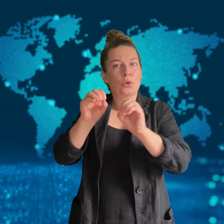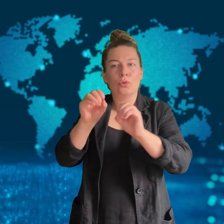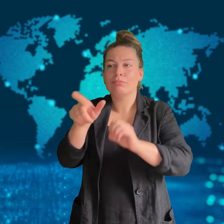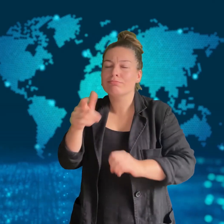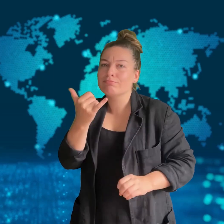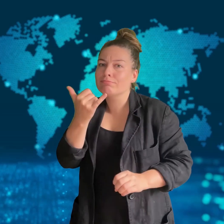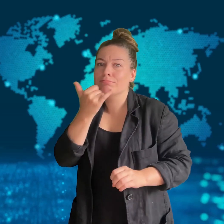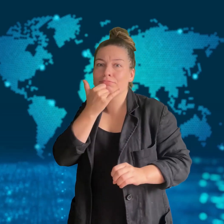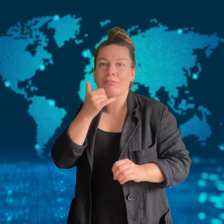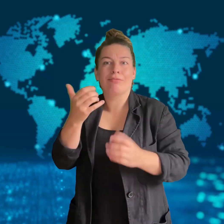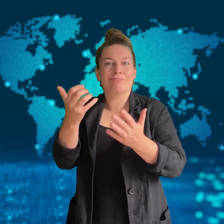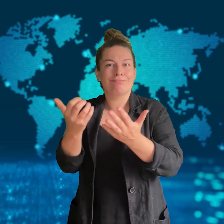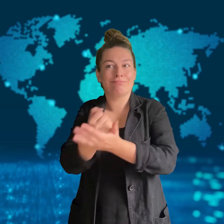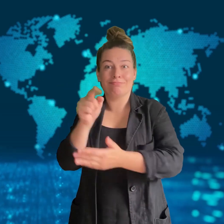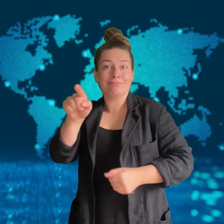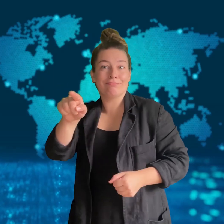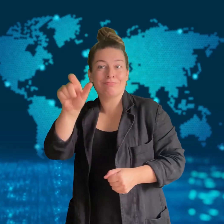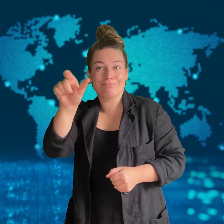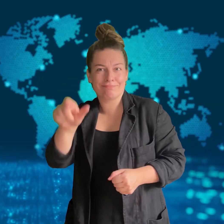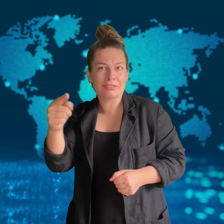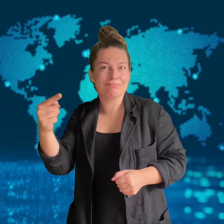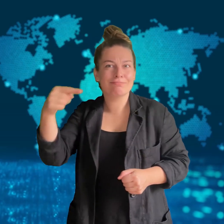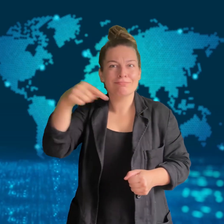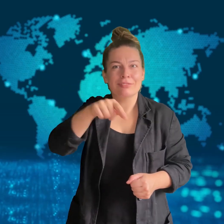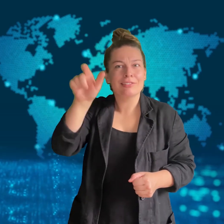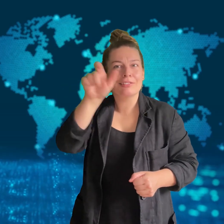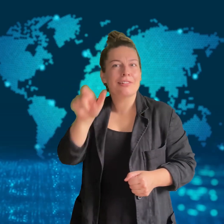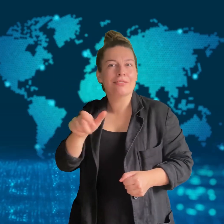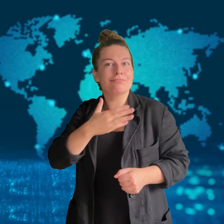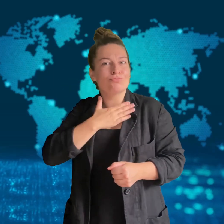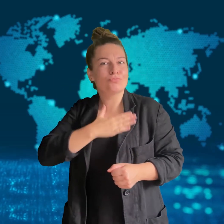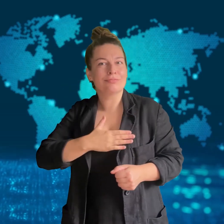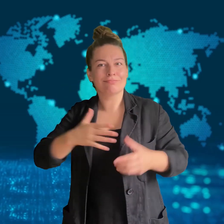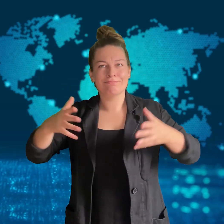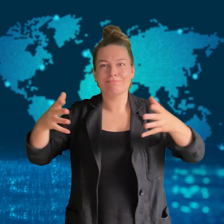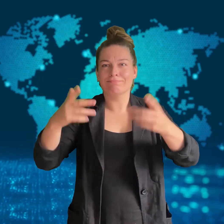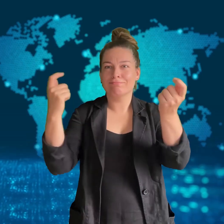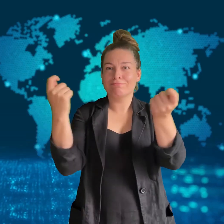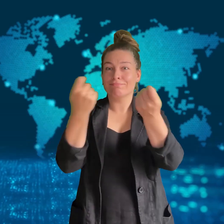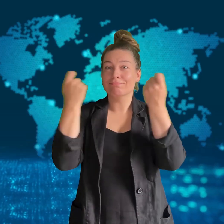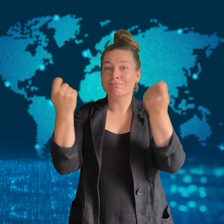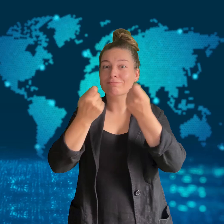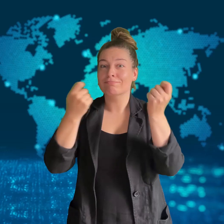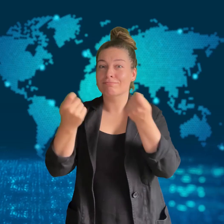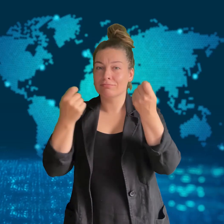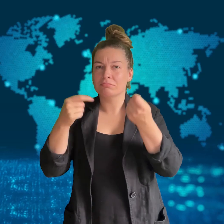$11 billion USD fraud charges.